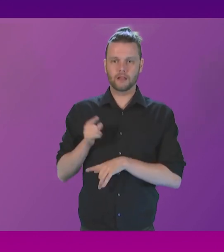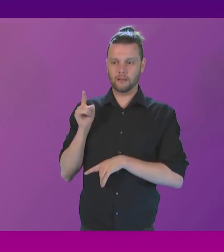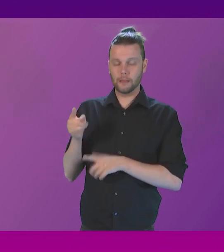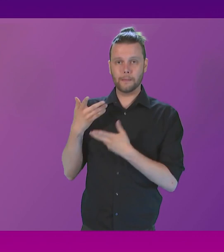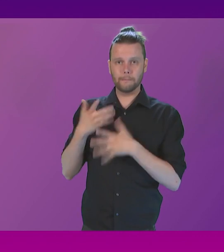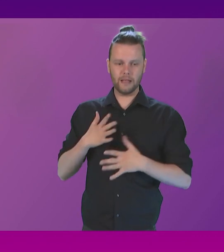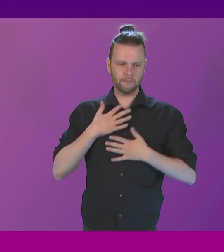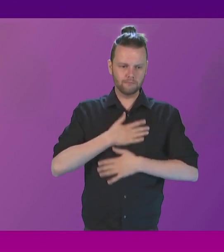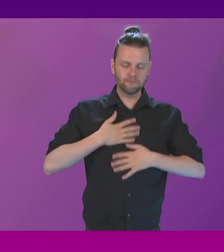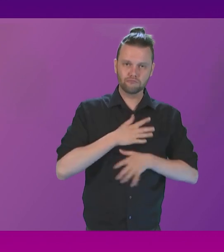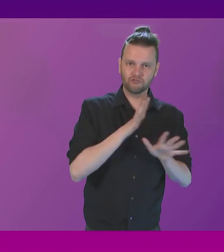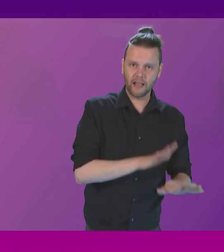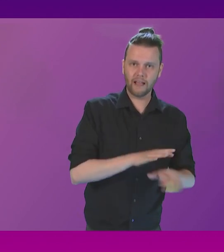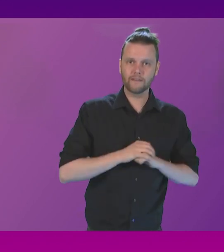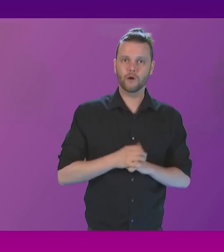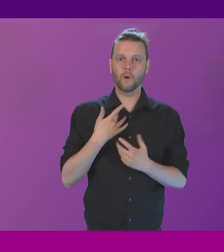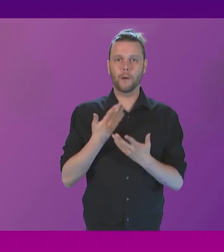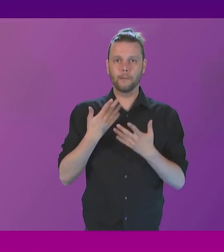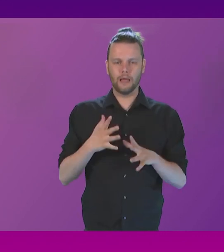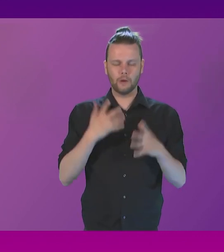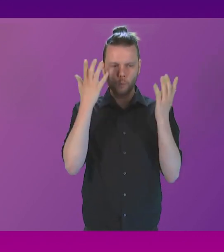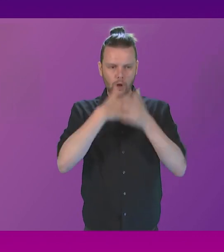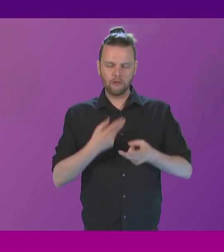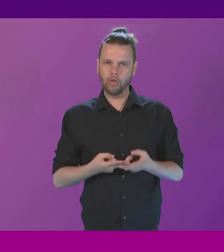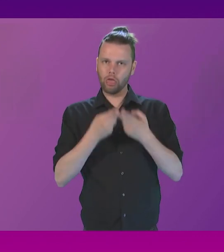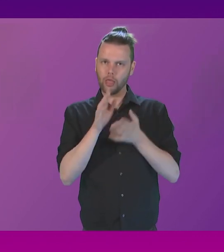been bereaved and those who have raised concerns about those issues.